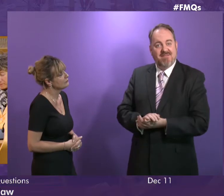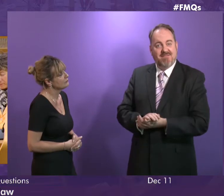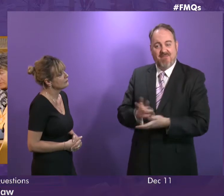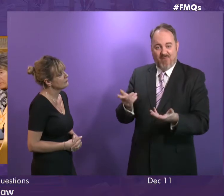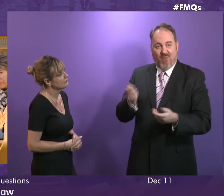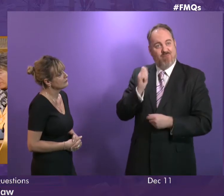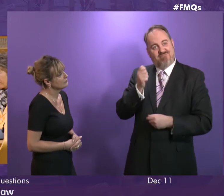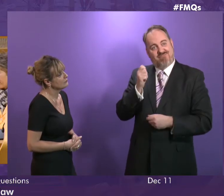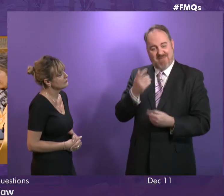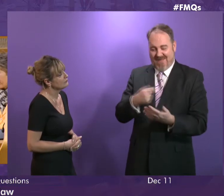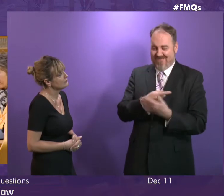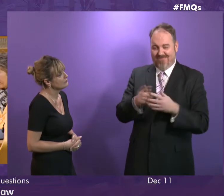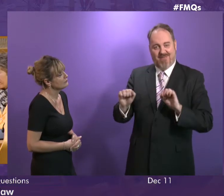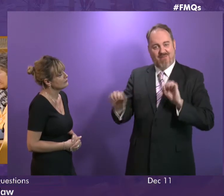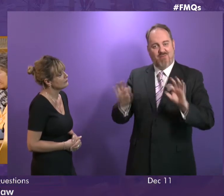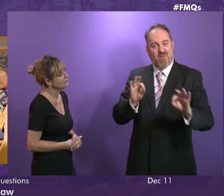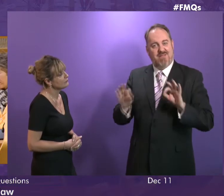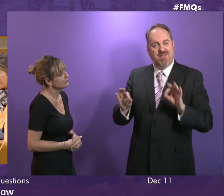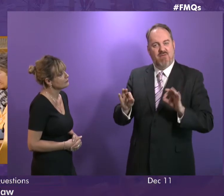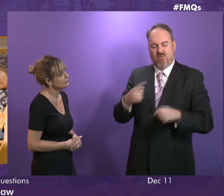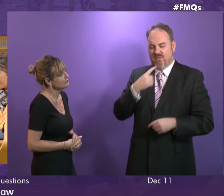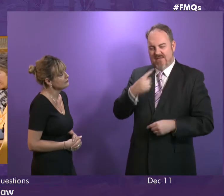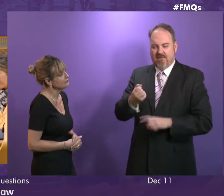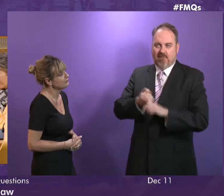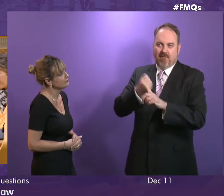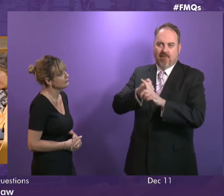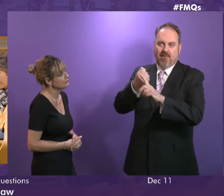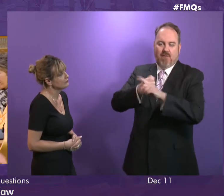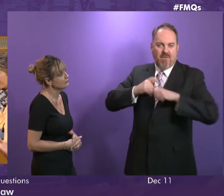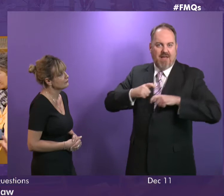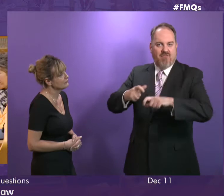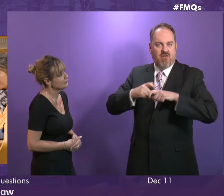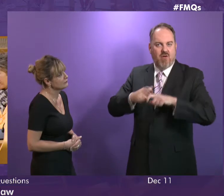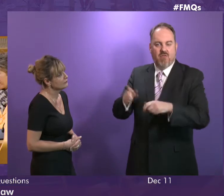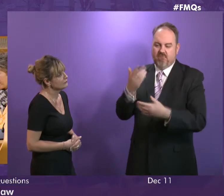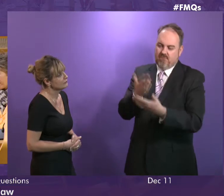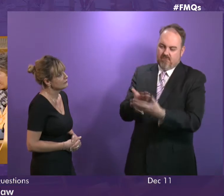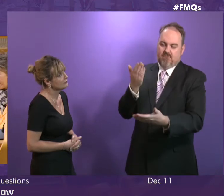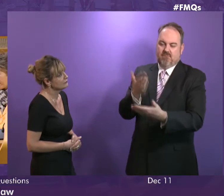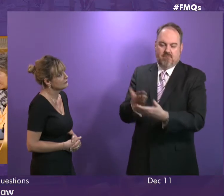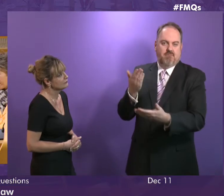the majority and kept the issue in place, because that is all that she is interested in doing.